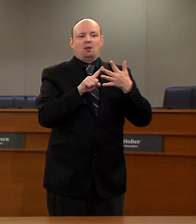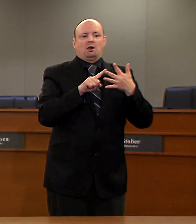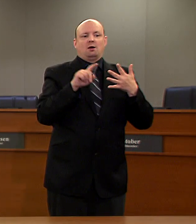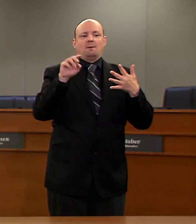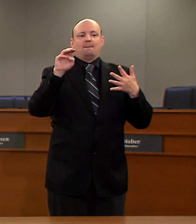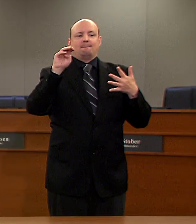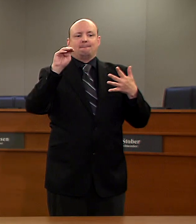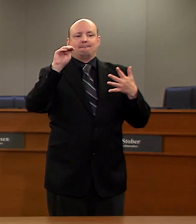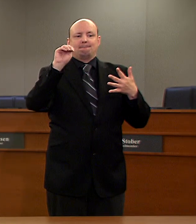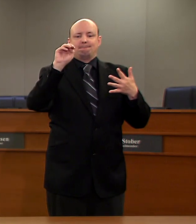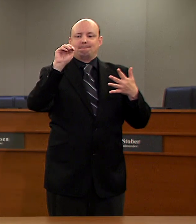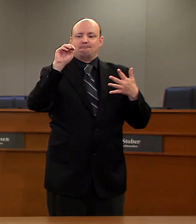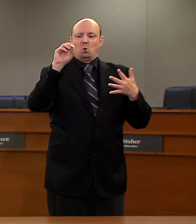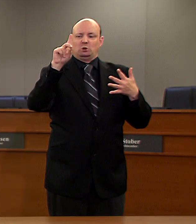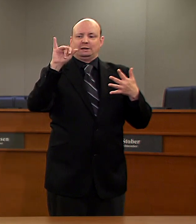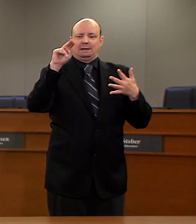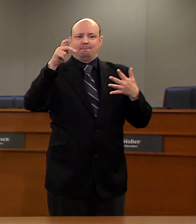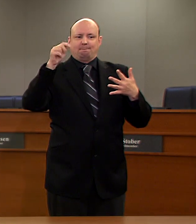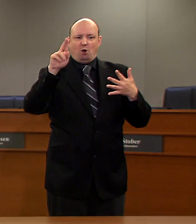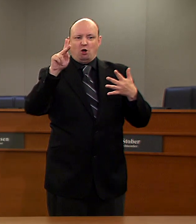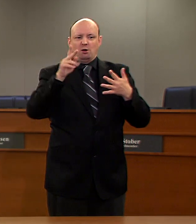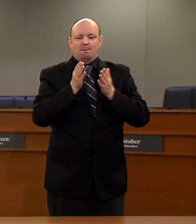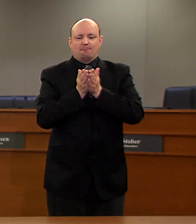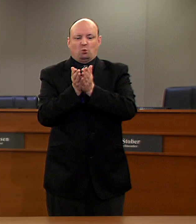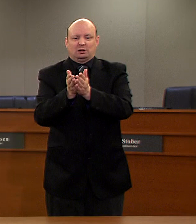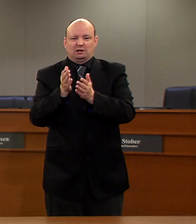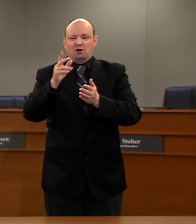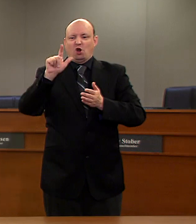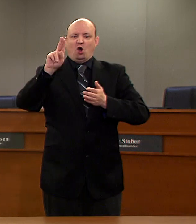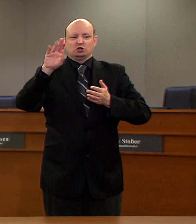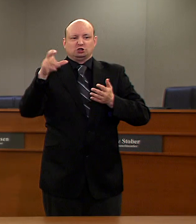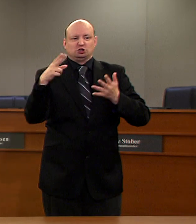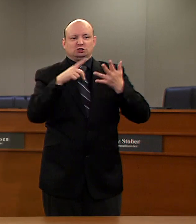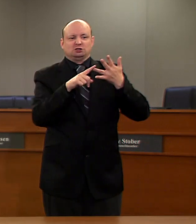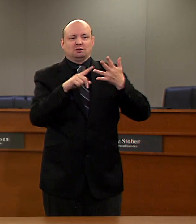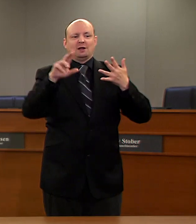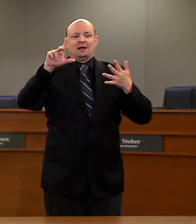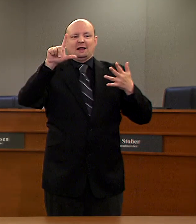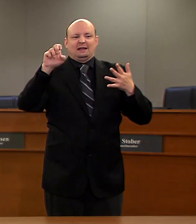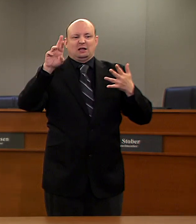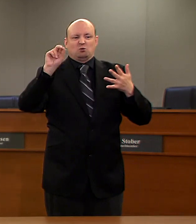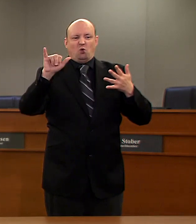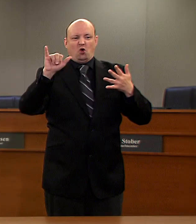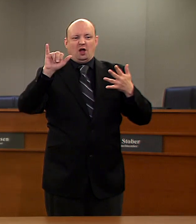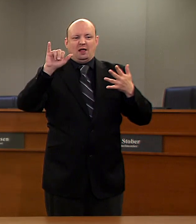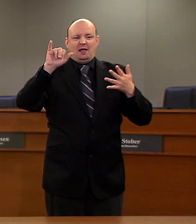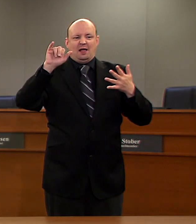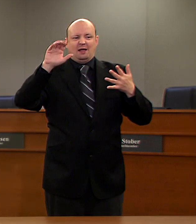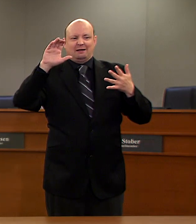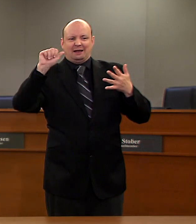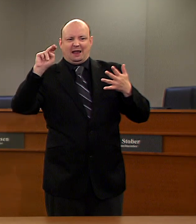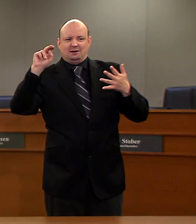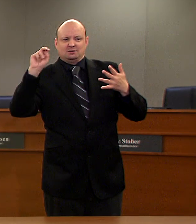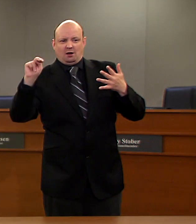launch, Leroy Haagen Memorial Park, Devine Park and The Burnt